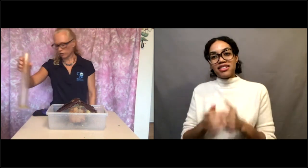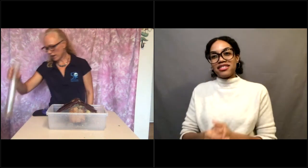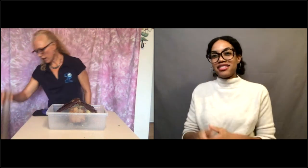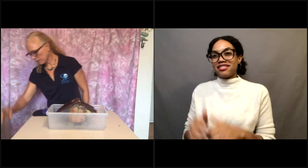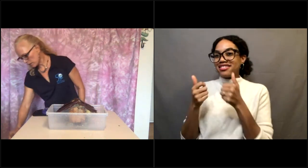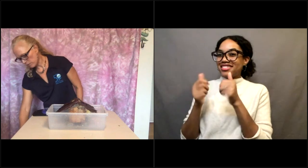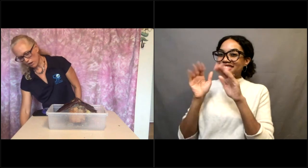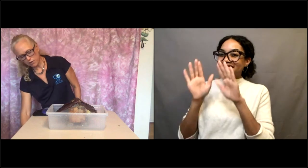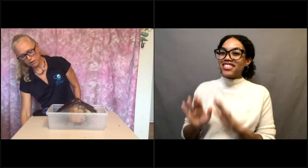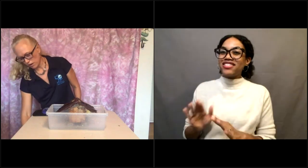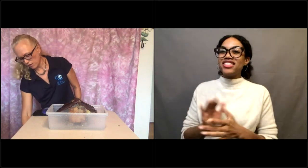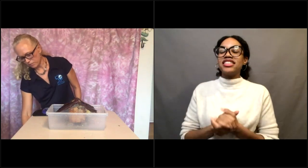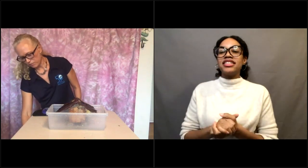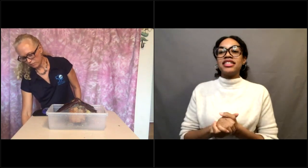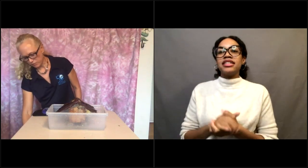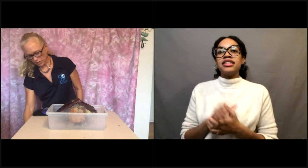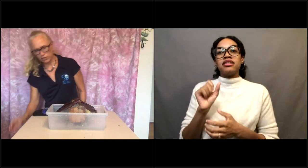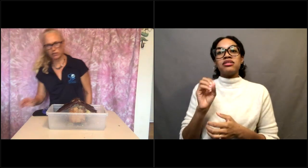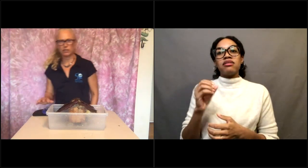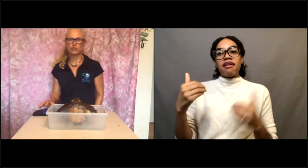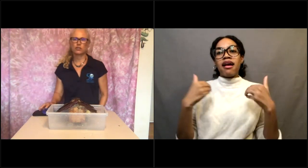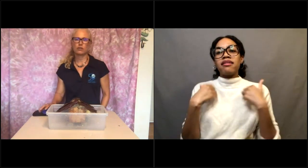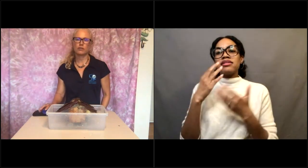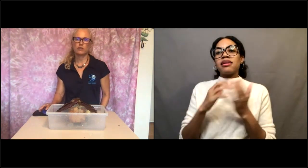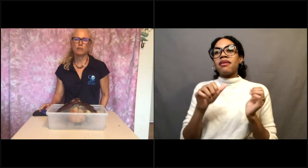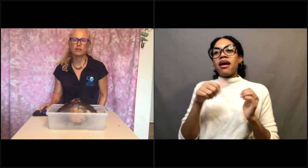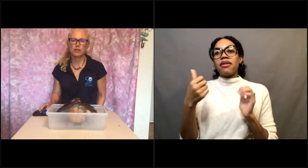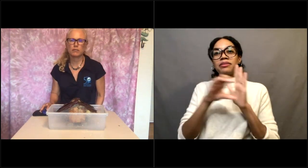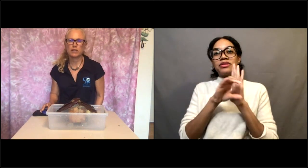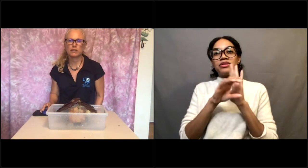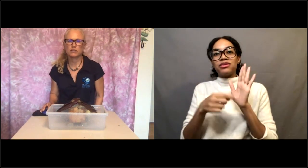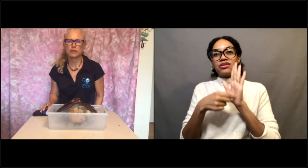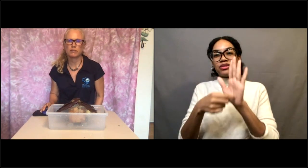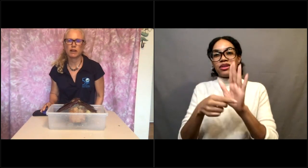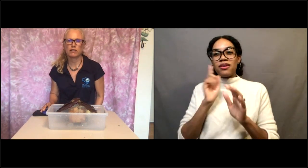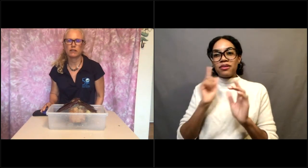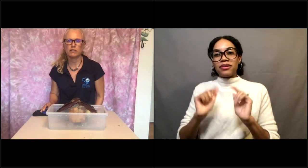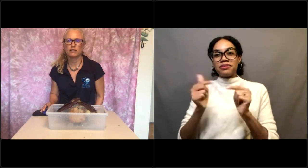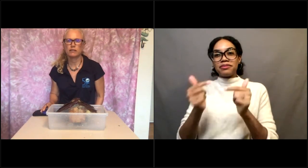So I have some other pictures to show you. I'm going to turn my screen back on.